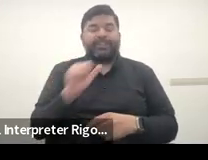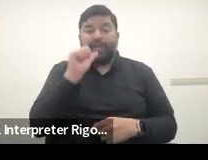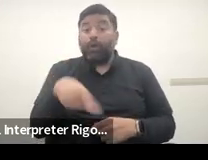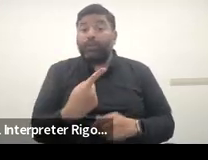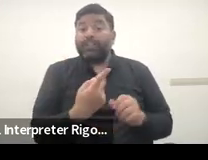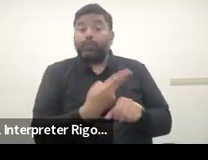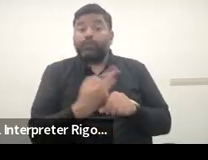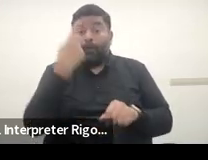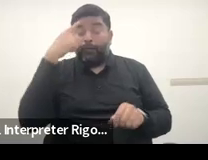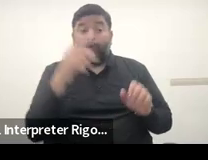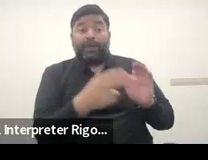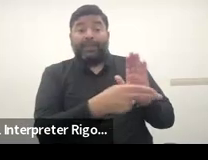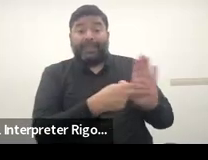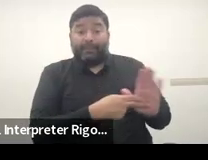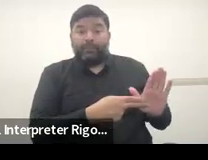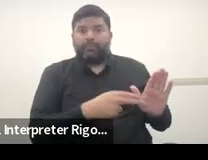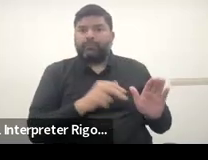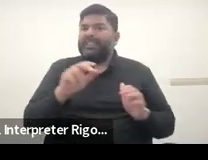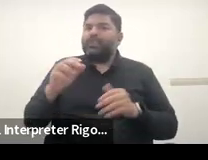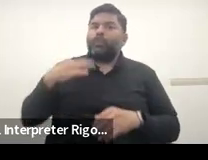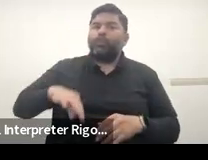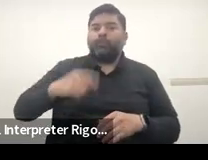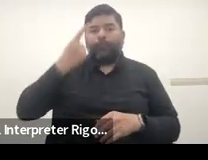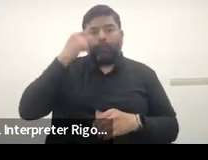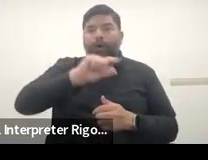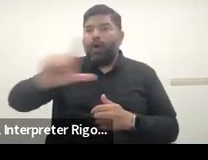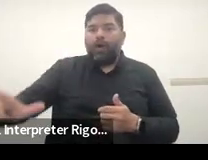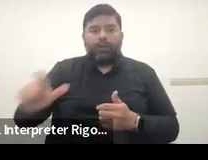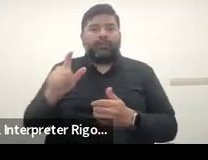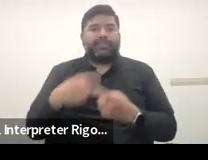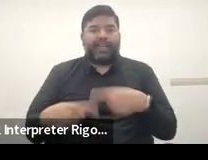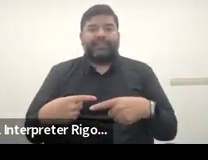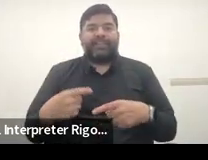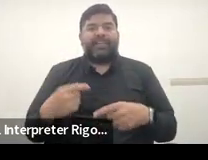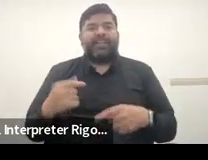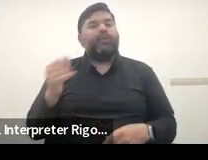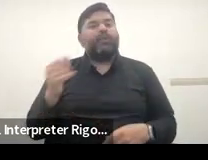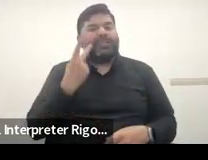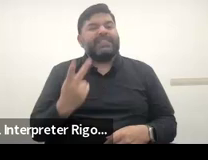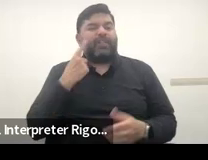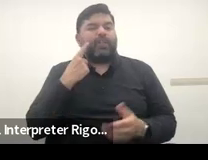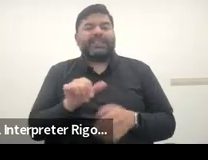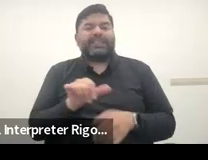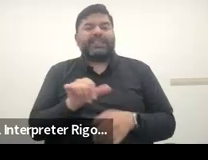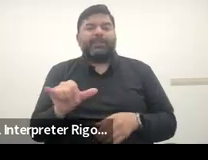also useful for all signs. And we see a similar phenomenon for an off-the-shelf Transformer model